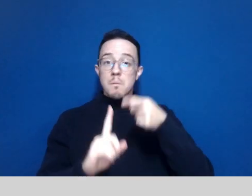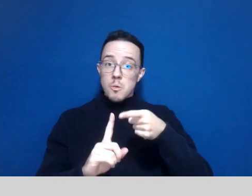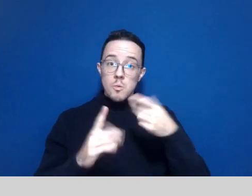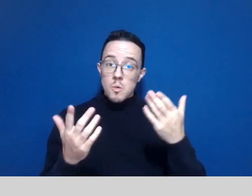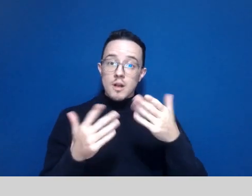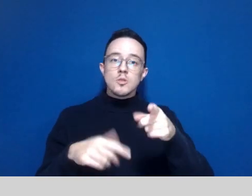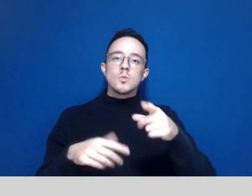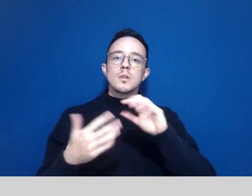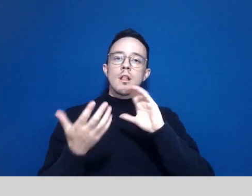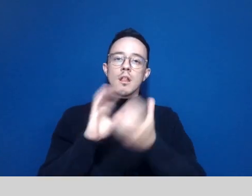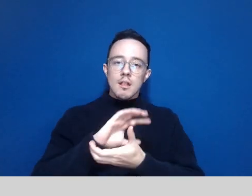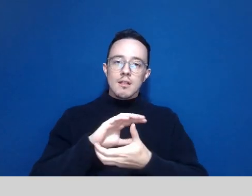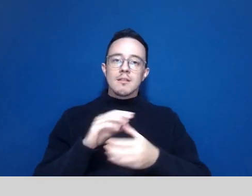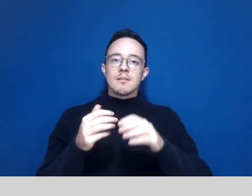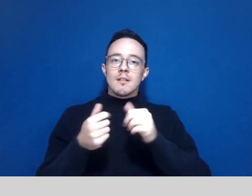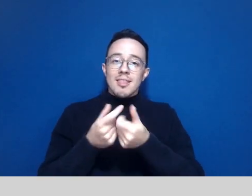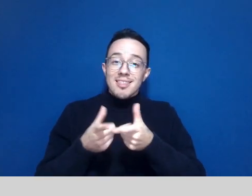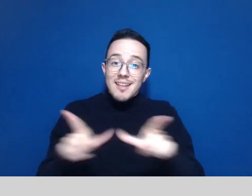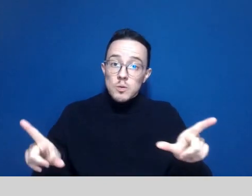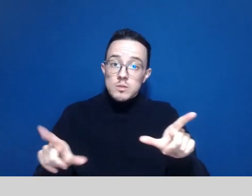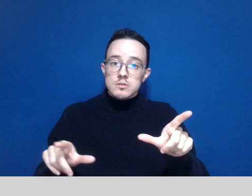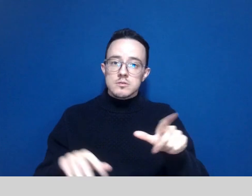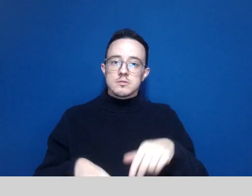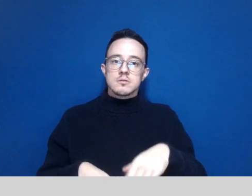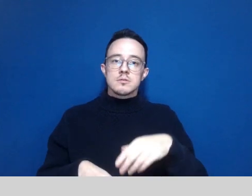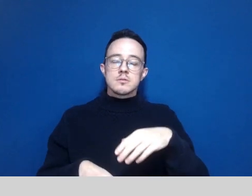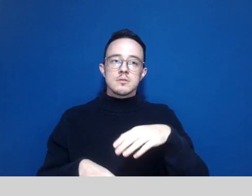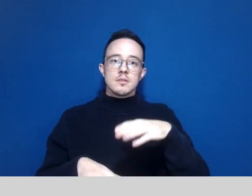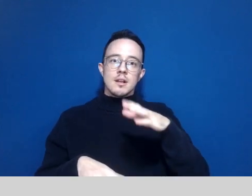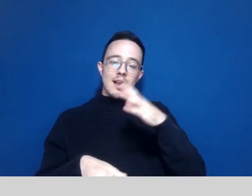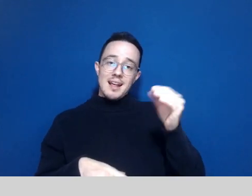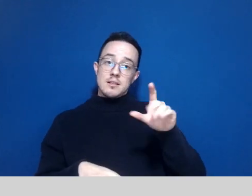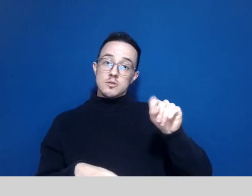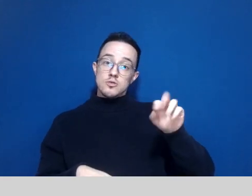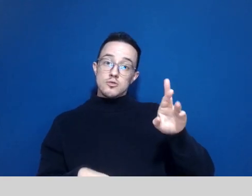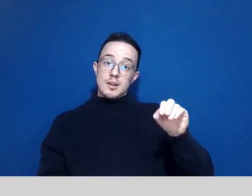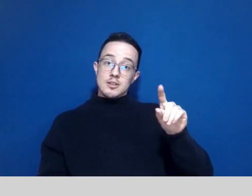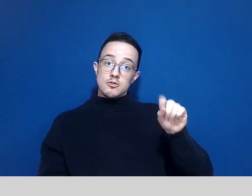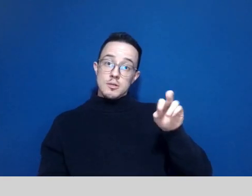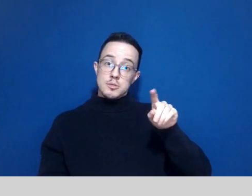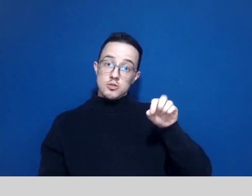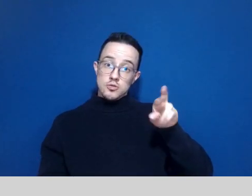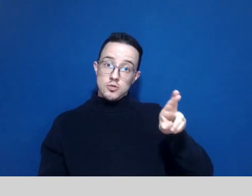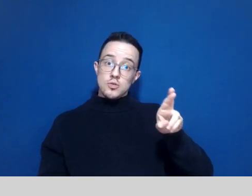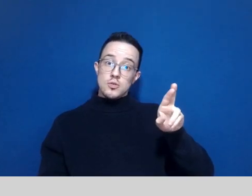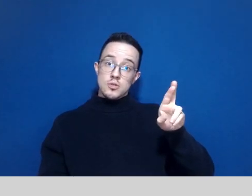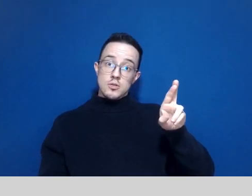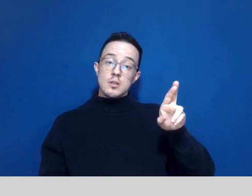language equals whatever the language is. And Transcriptor we'll do that in the background.